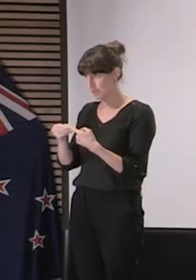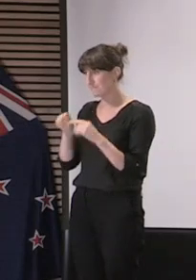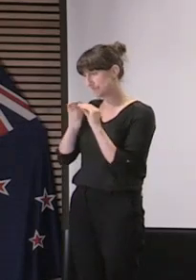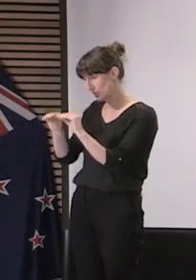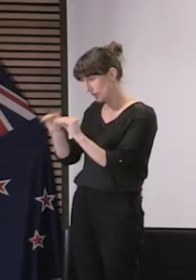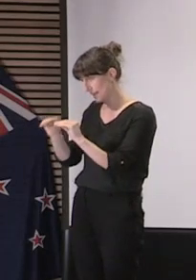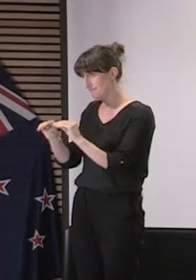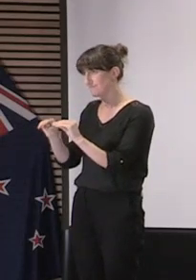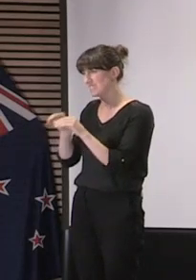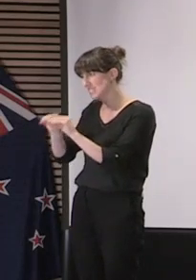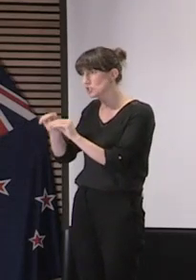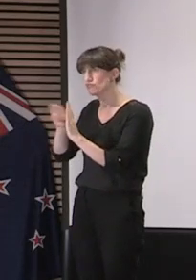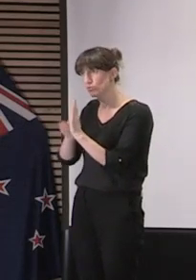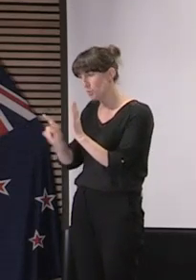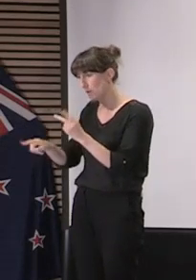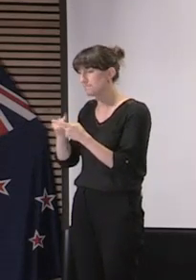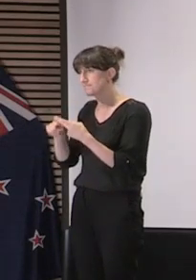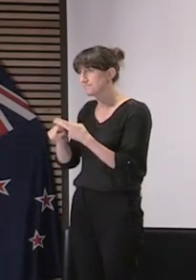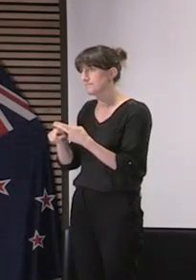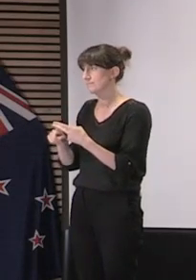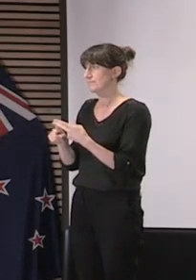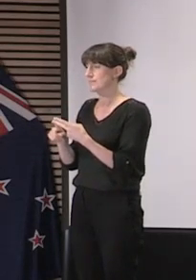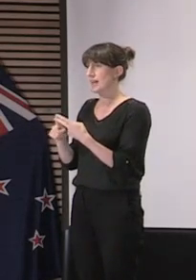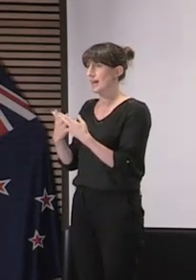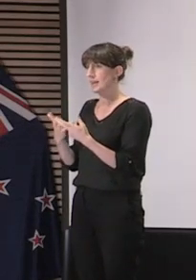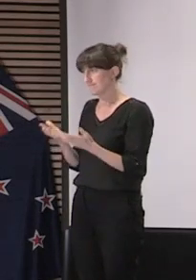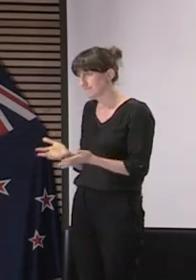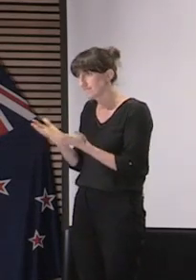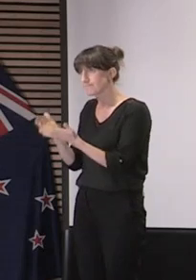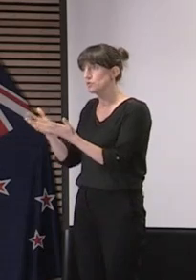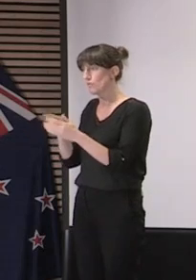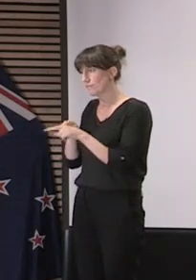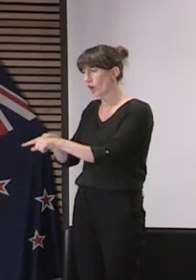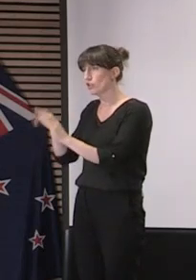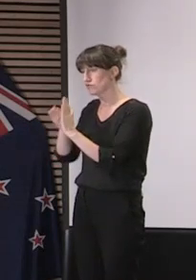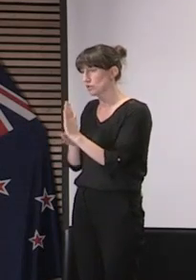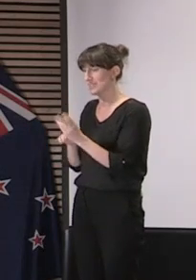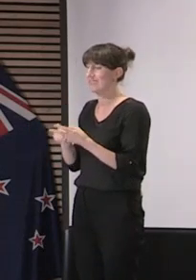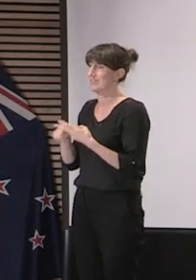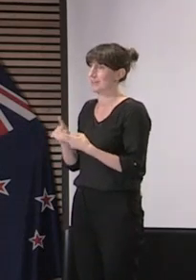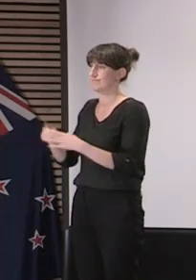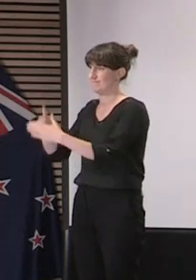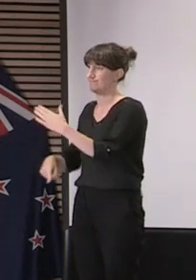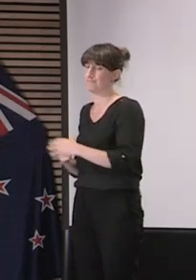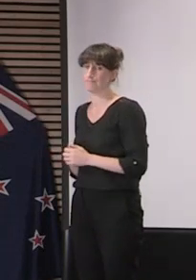of the guidelines has been a conversation first to educate, second to encourage, compliance, I don't think any